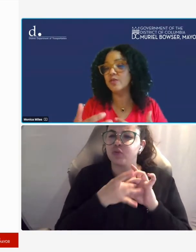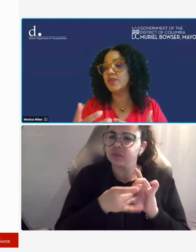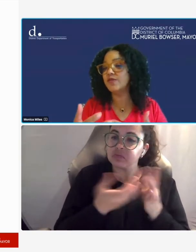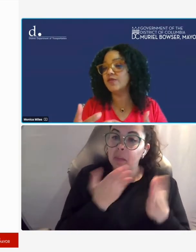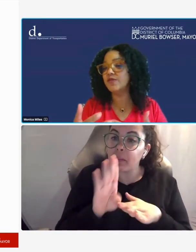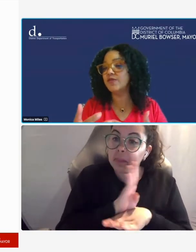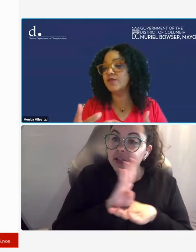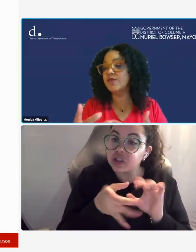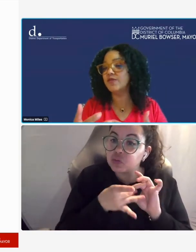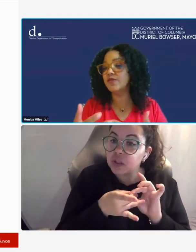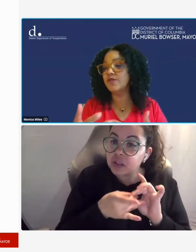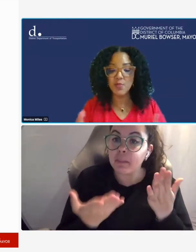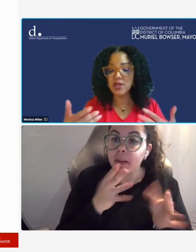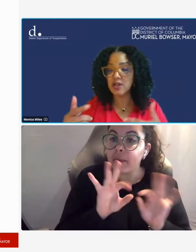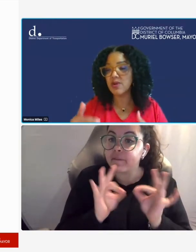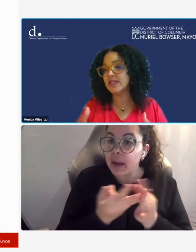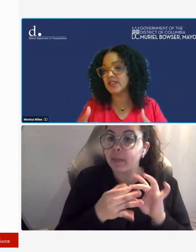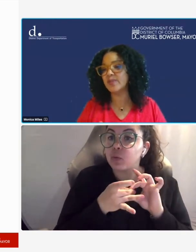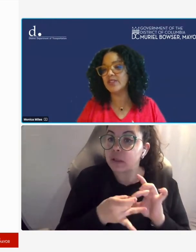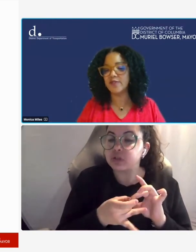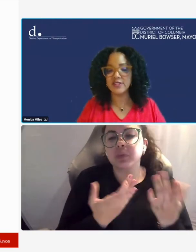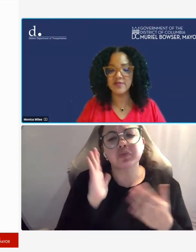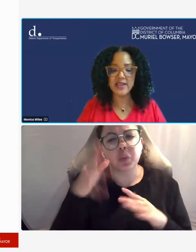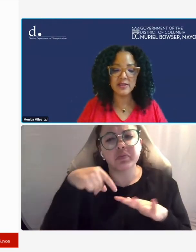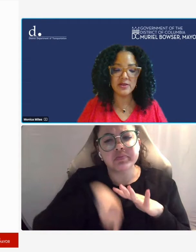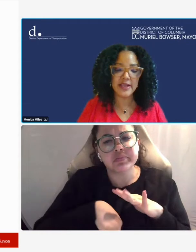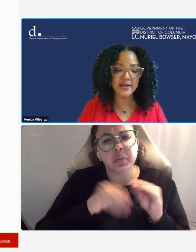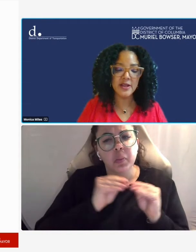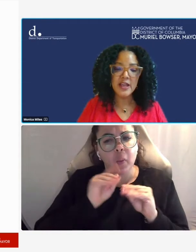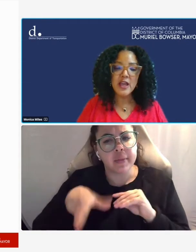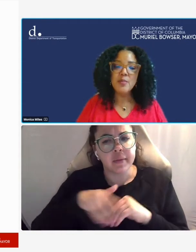family relationship and we're going to go into the specifics of that a little later but i want